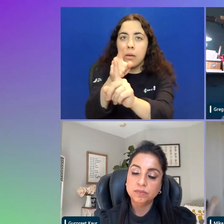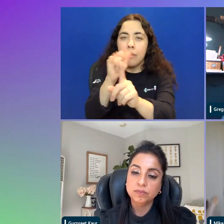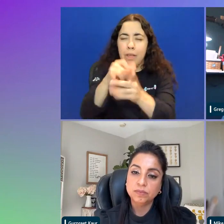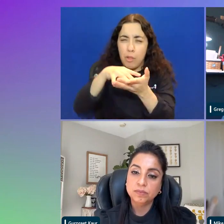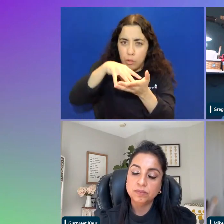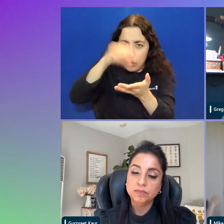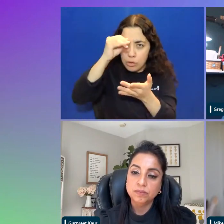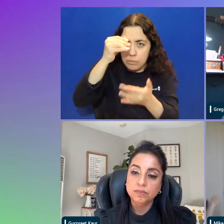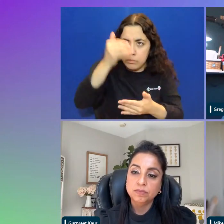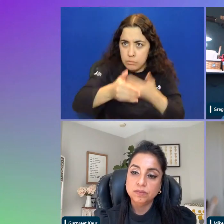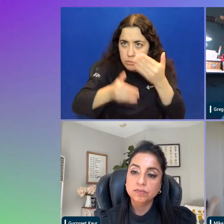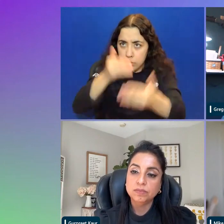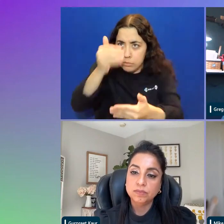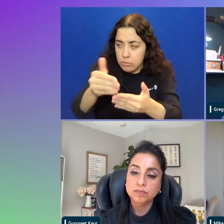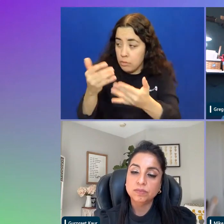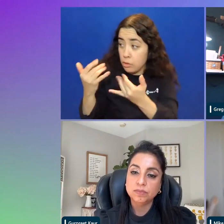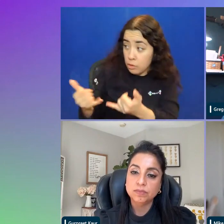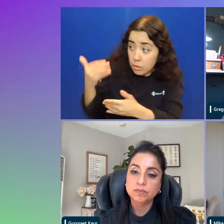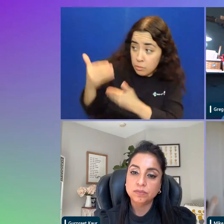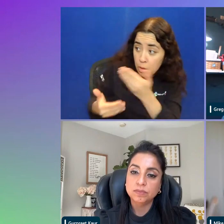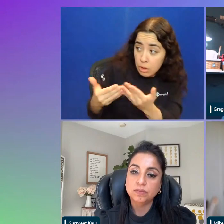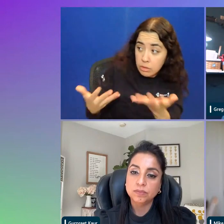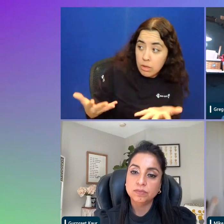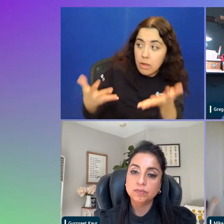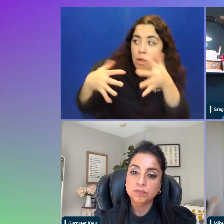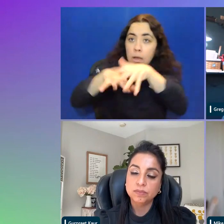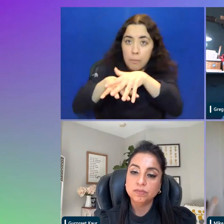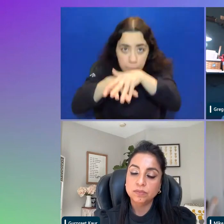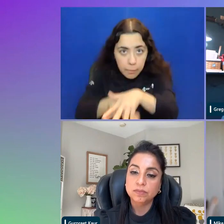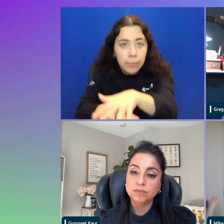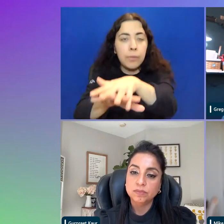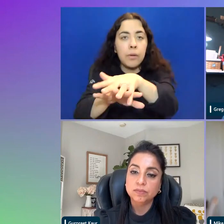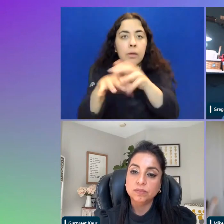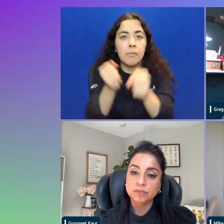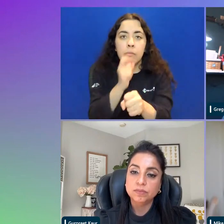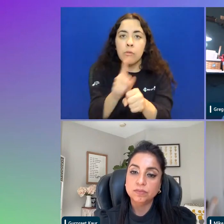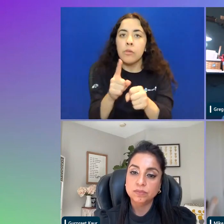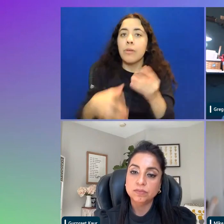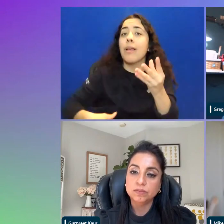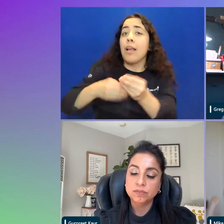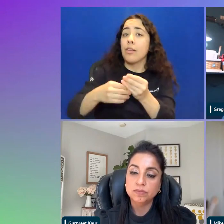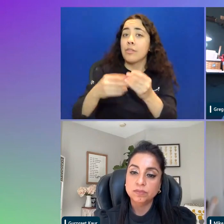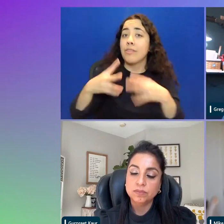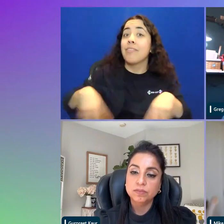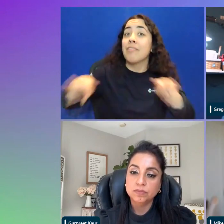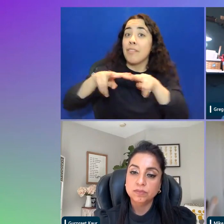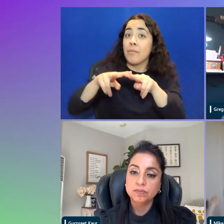you're actually delivering extra value. And it may be even in some cases, accelerating, like the biggest wins we've heard